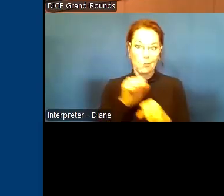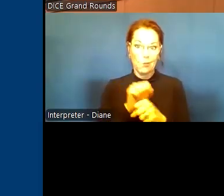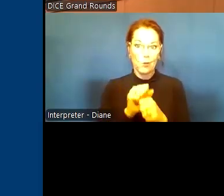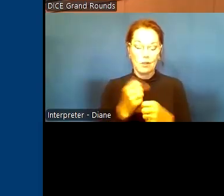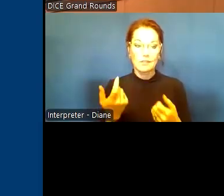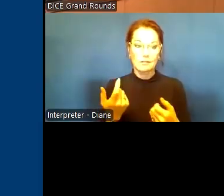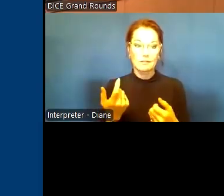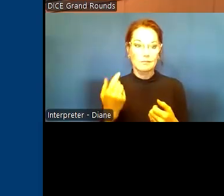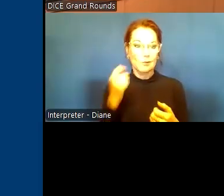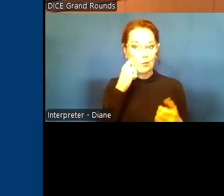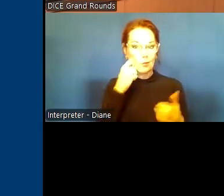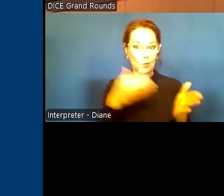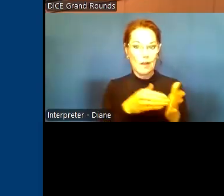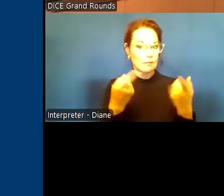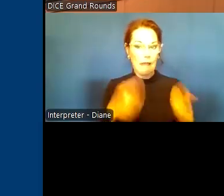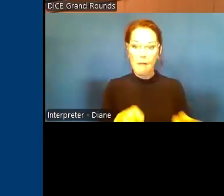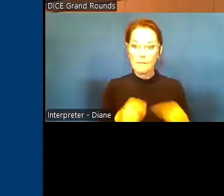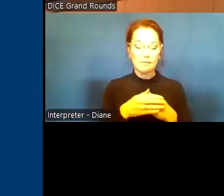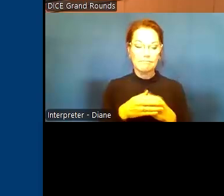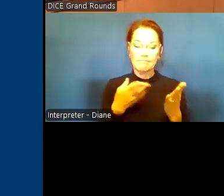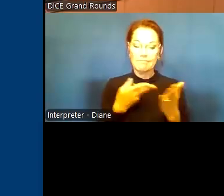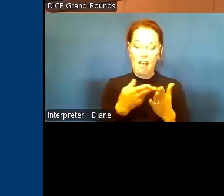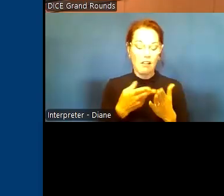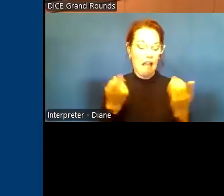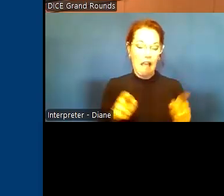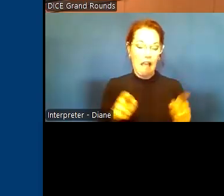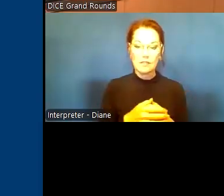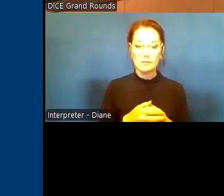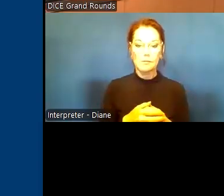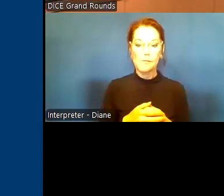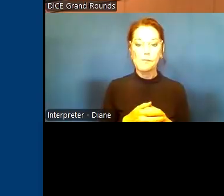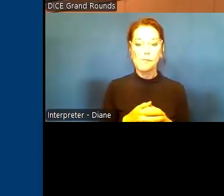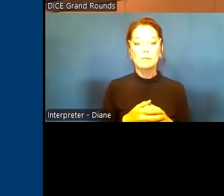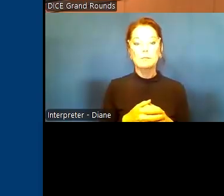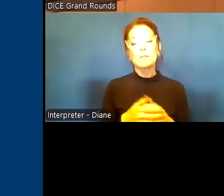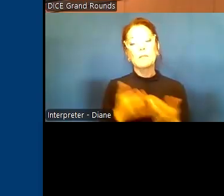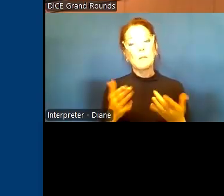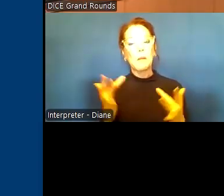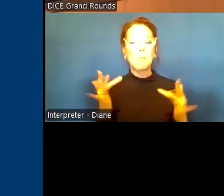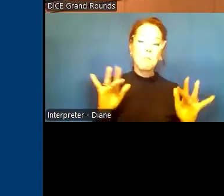a week um and even if might it might be more subtle more microaggressions the impact is